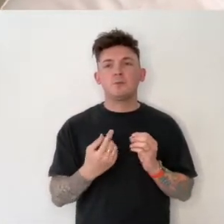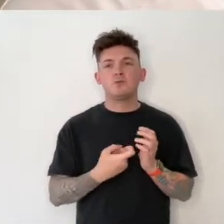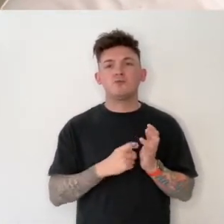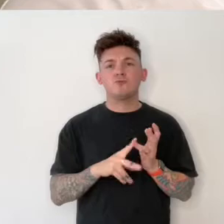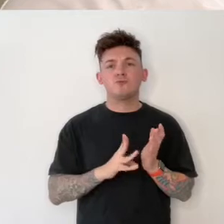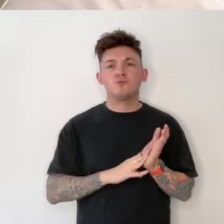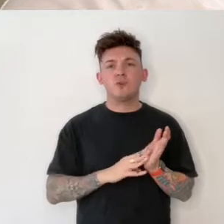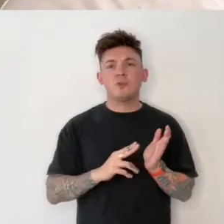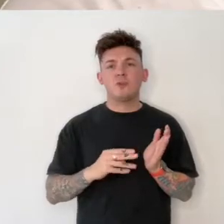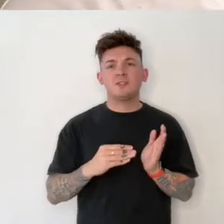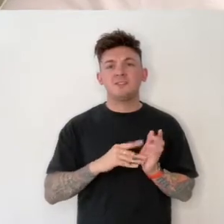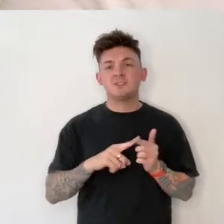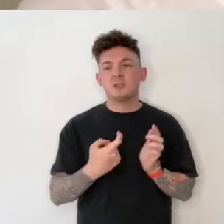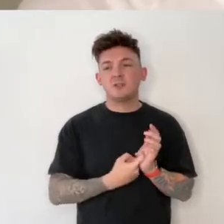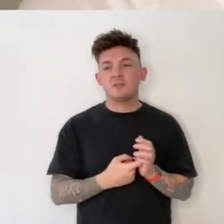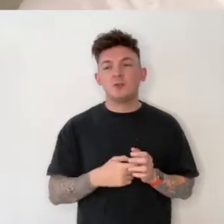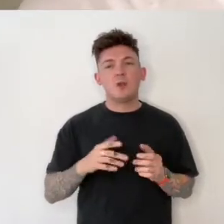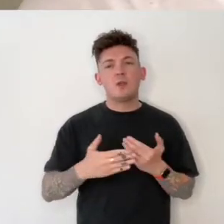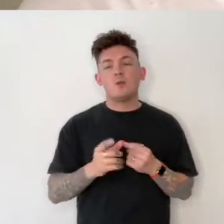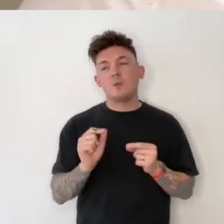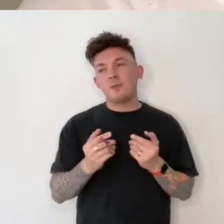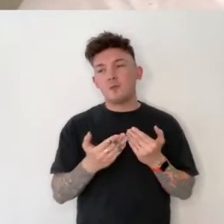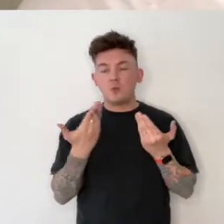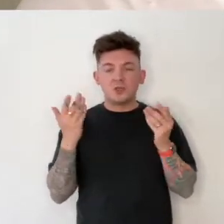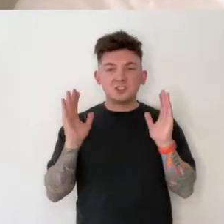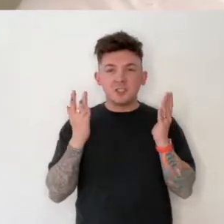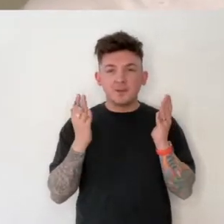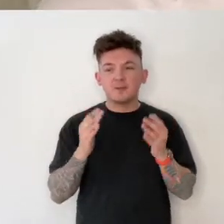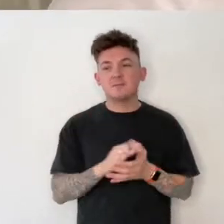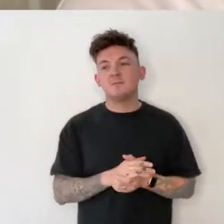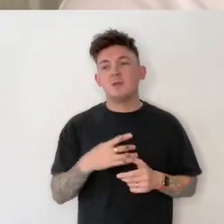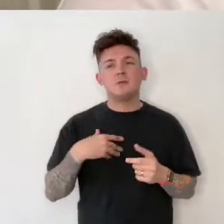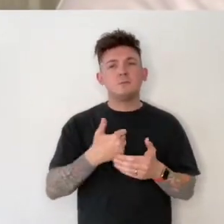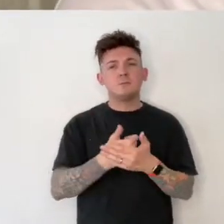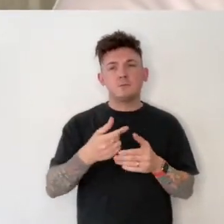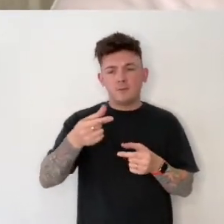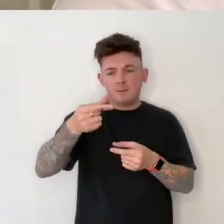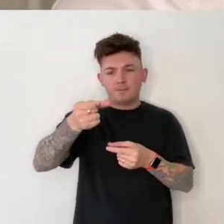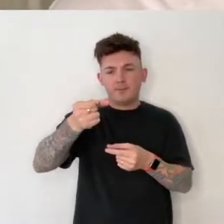bit of light and shimmer. i tend to pinch my brush on the hairs just like that so it